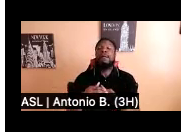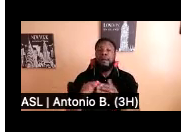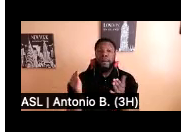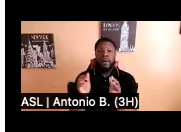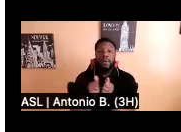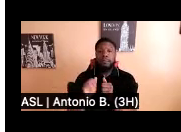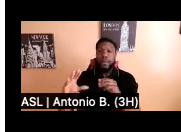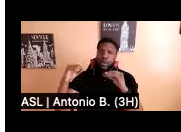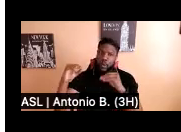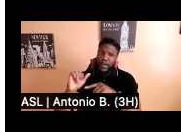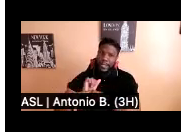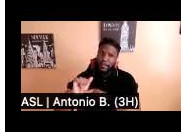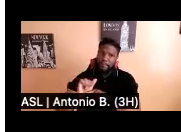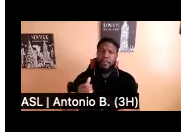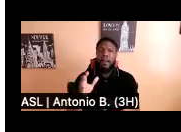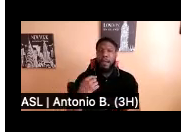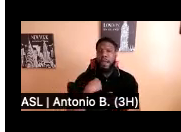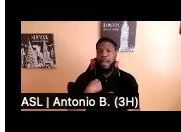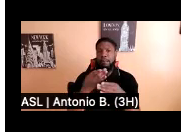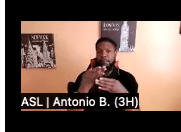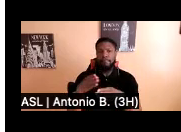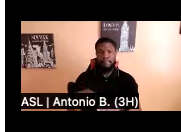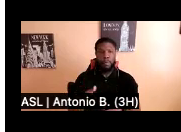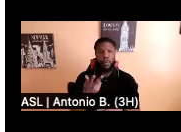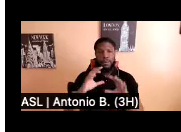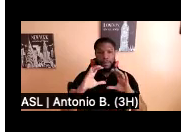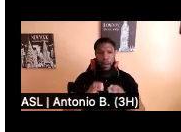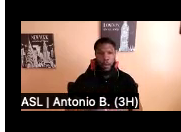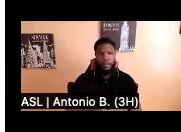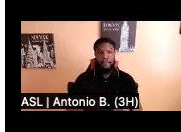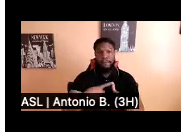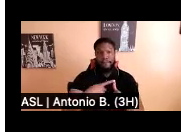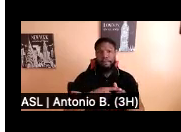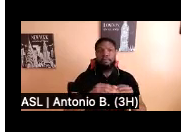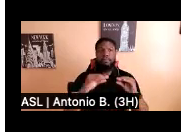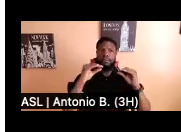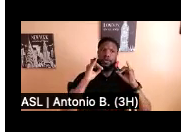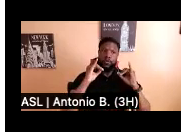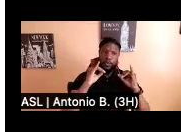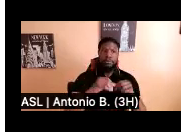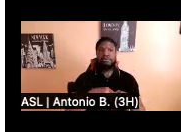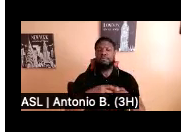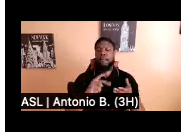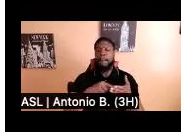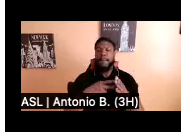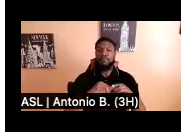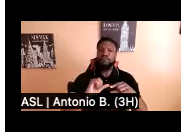into three categories. 1) We had instructors, who were trained or worked as composition classroom